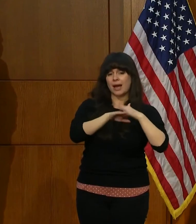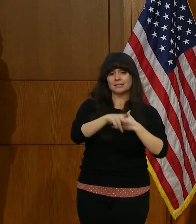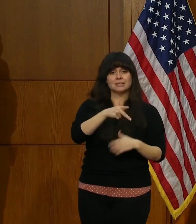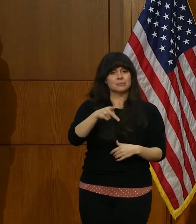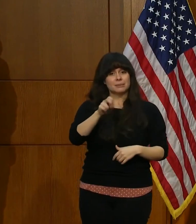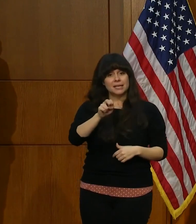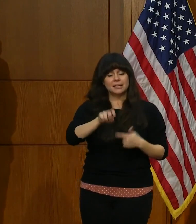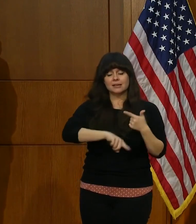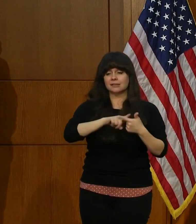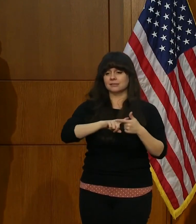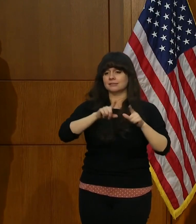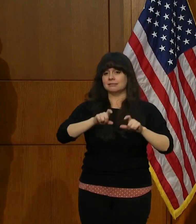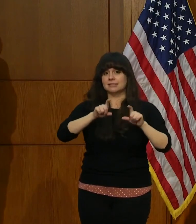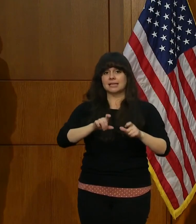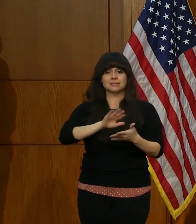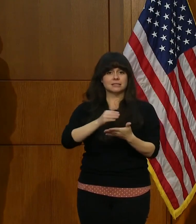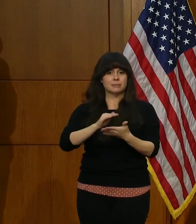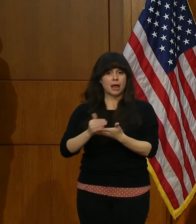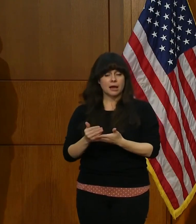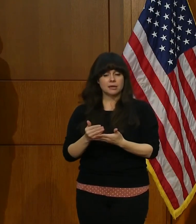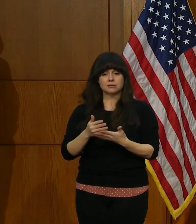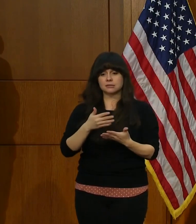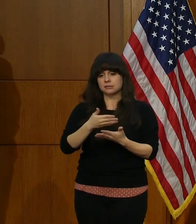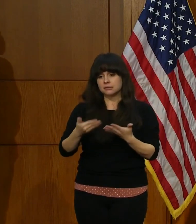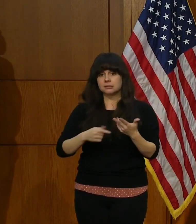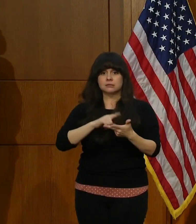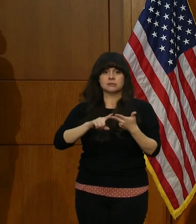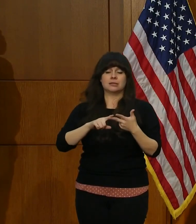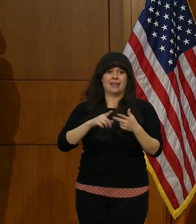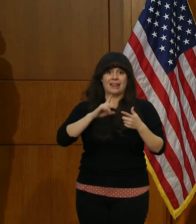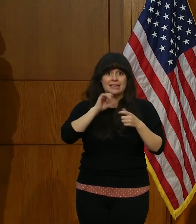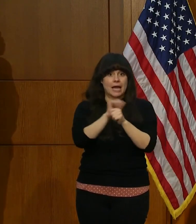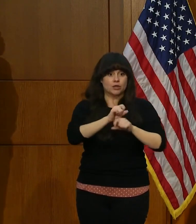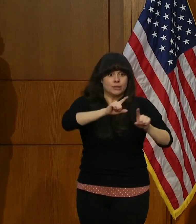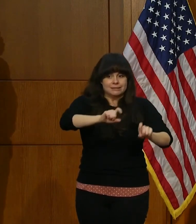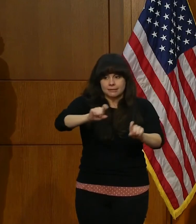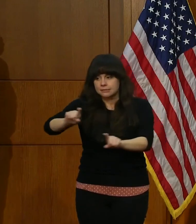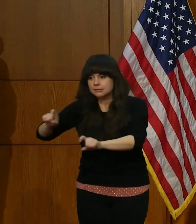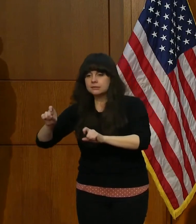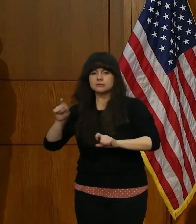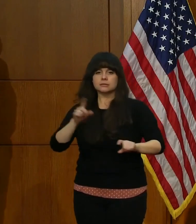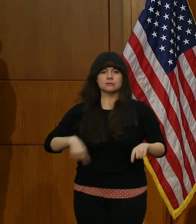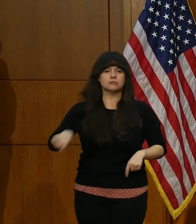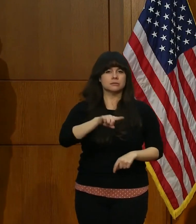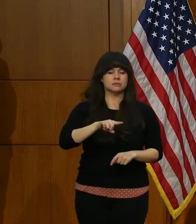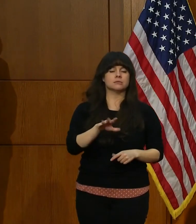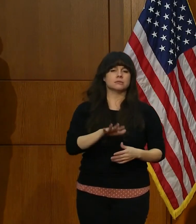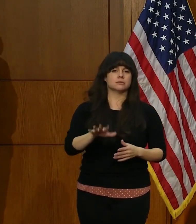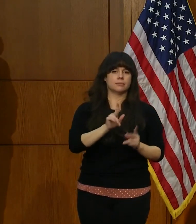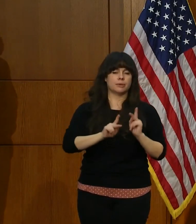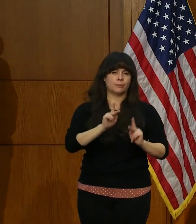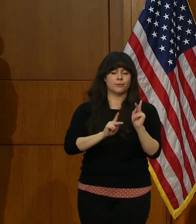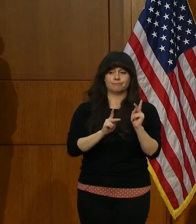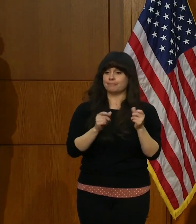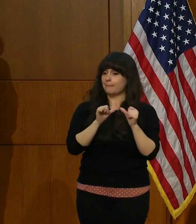FIRST, STARTING WITH EXCESS TO PPE AND THEN TESTING SUPPLIES AND THEN BEING ABLE TO GET OUT